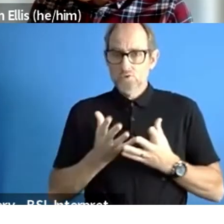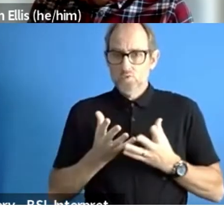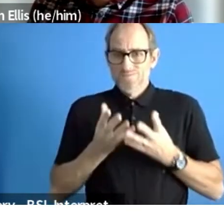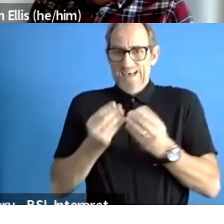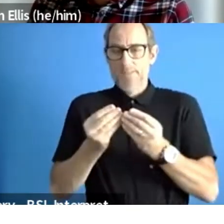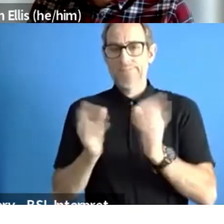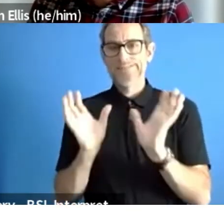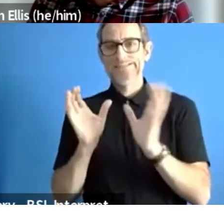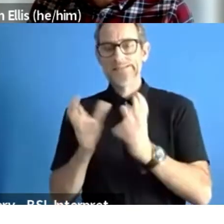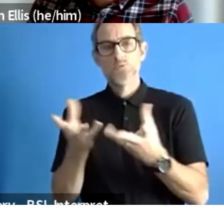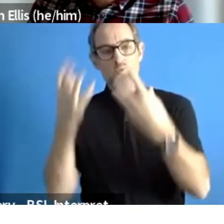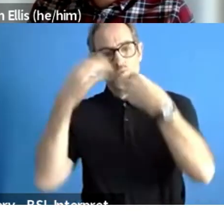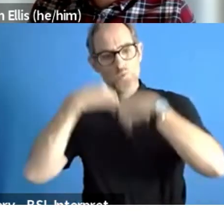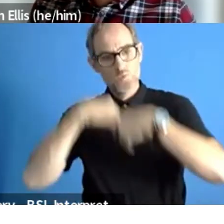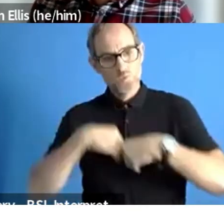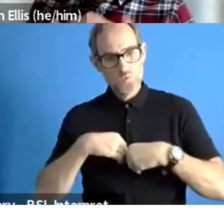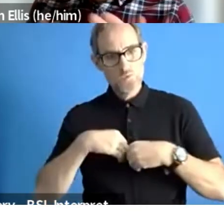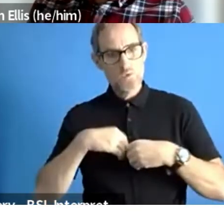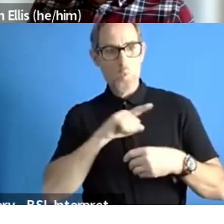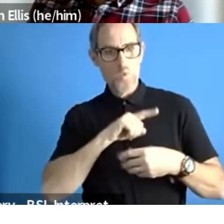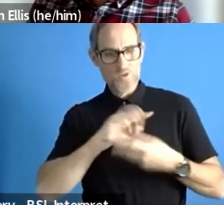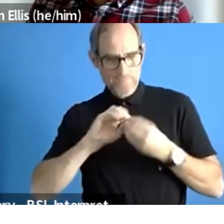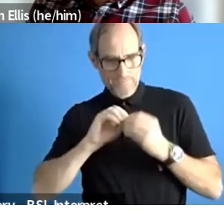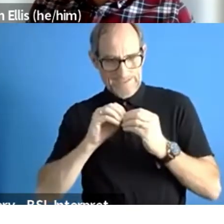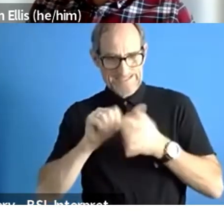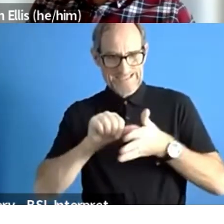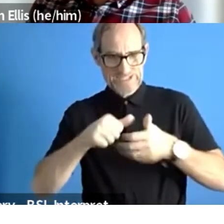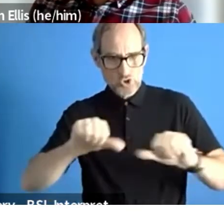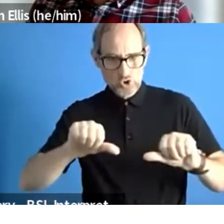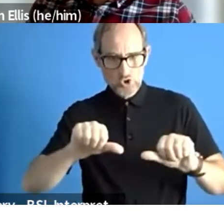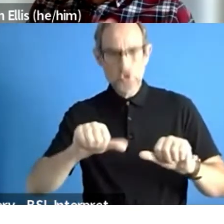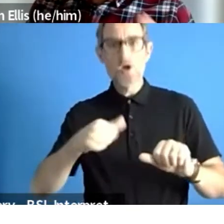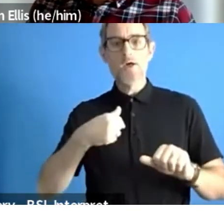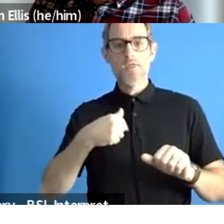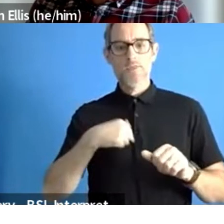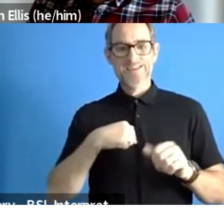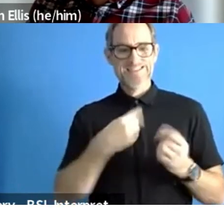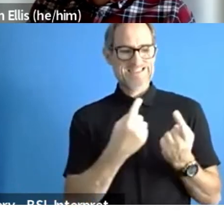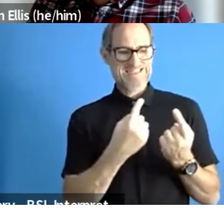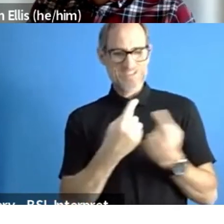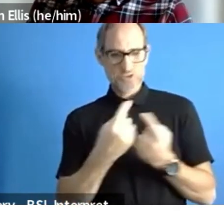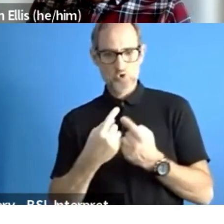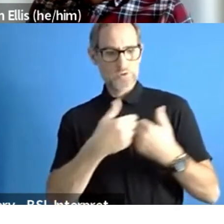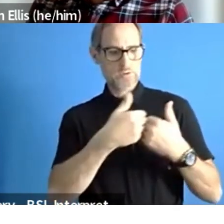they're fixing that issue and then I split all the issues into A, AA, and